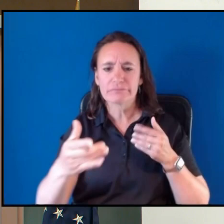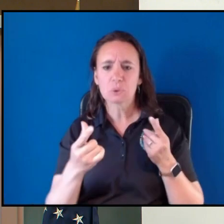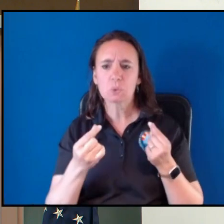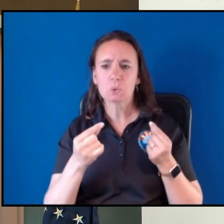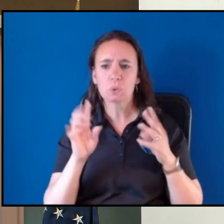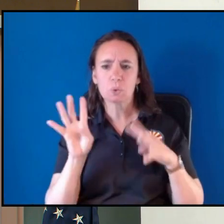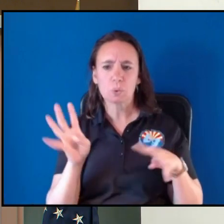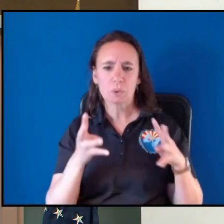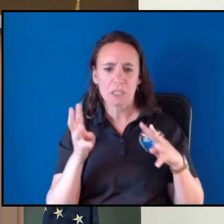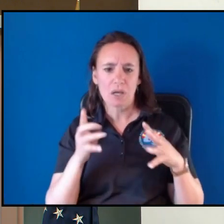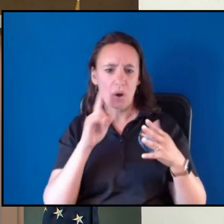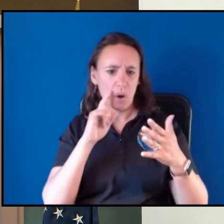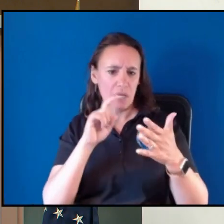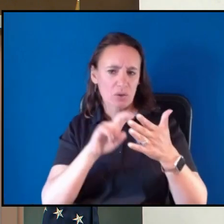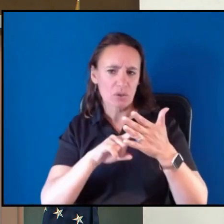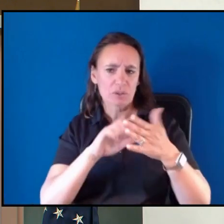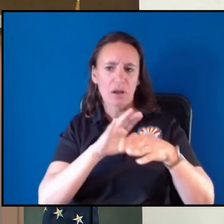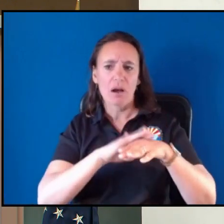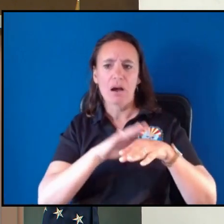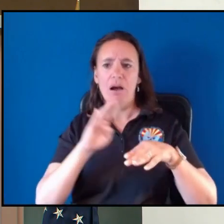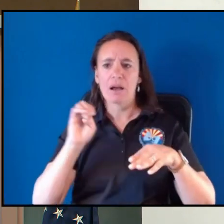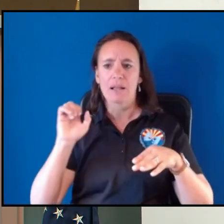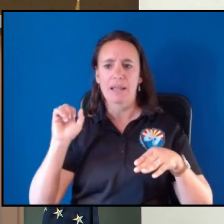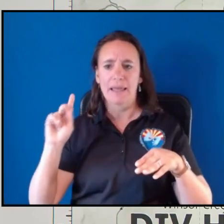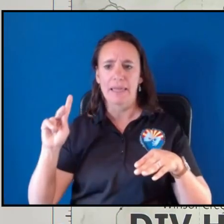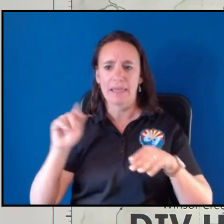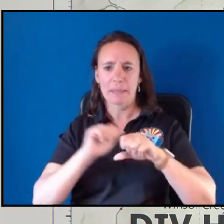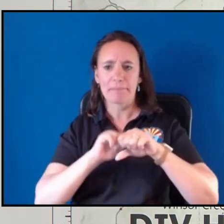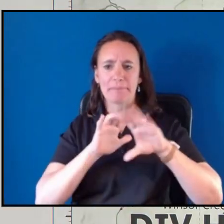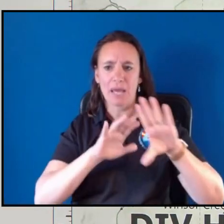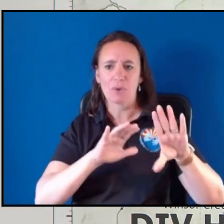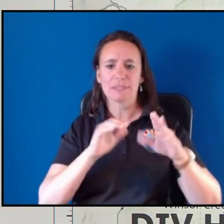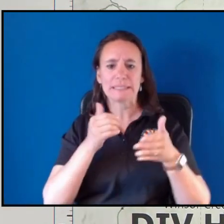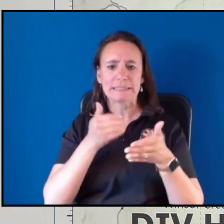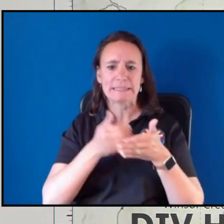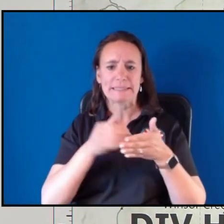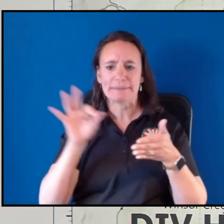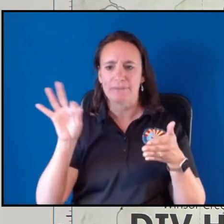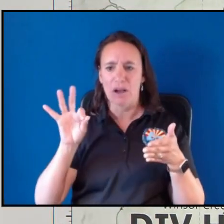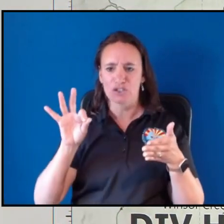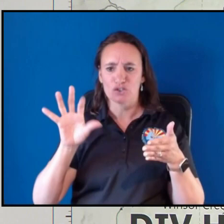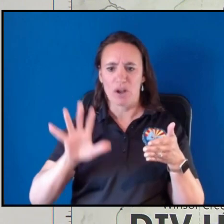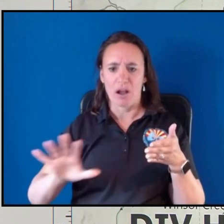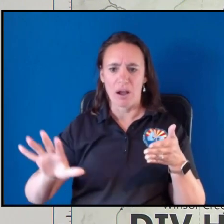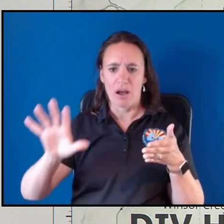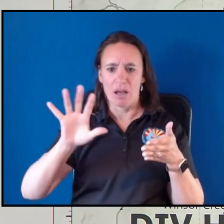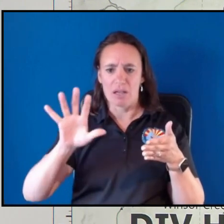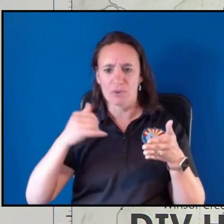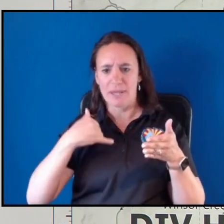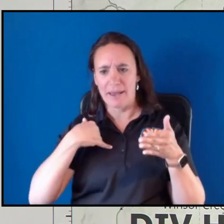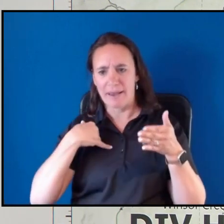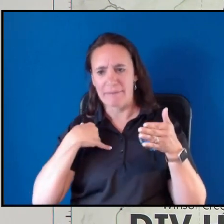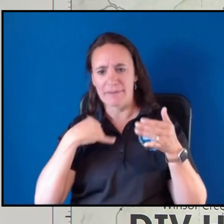on Elk Mountain near "Foxtrot" and you got this line coming down off of the peak towards the west, right?